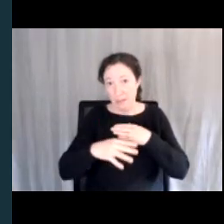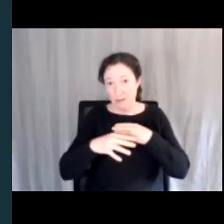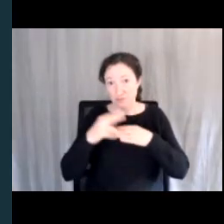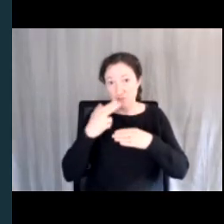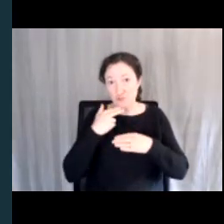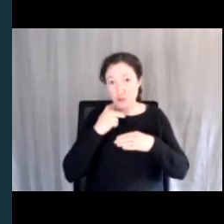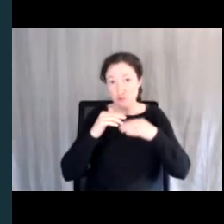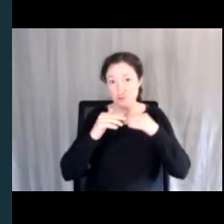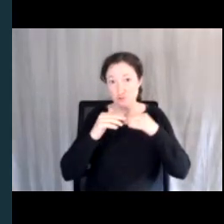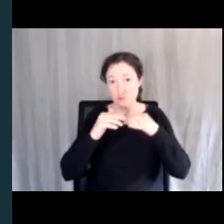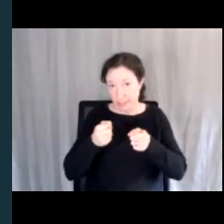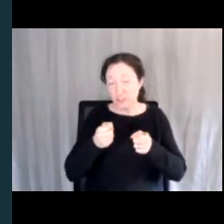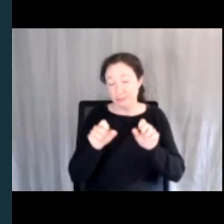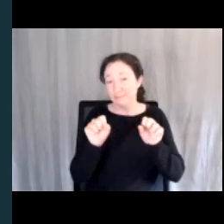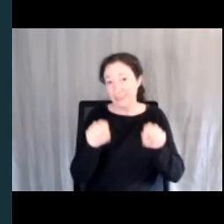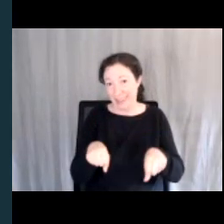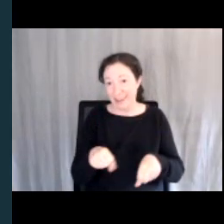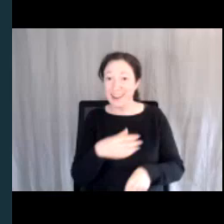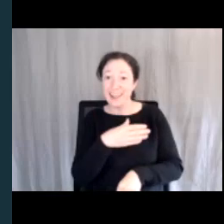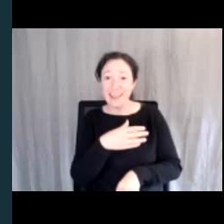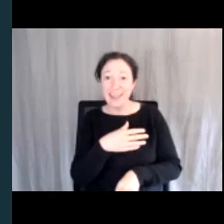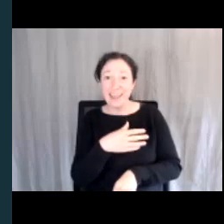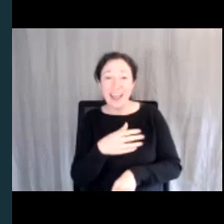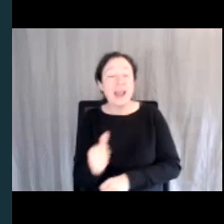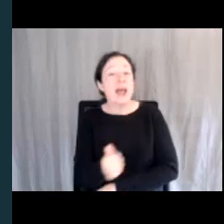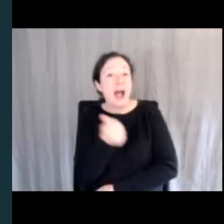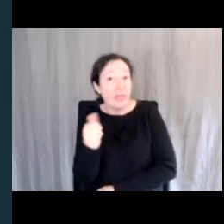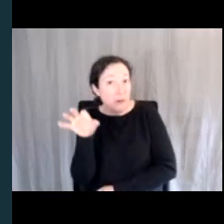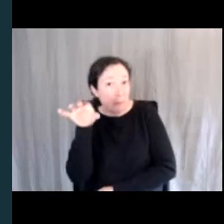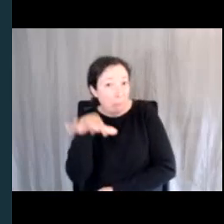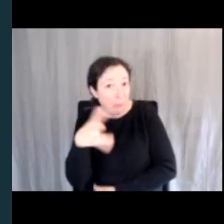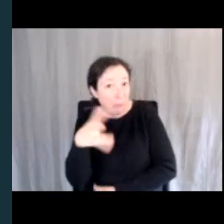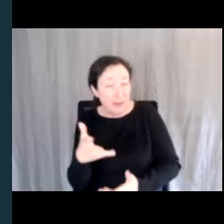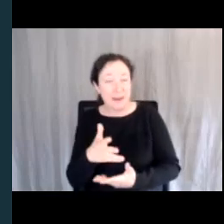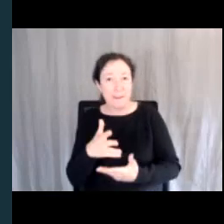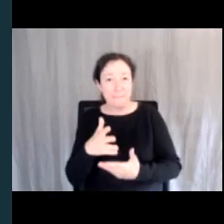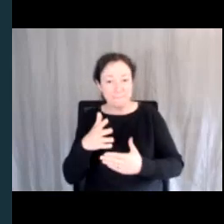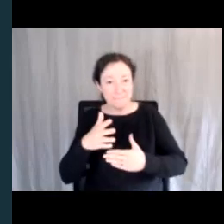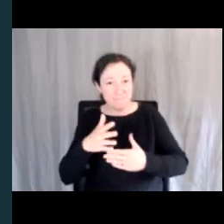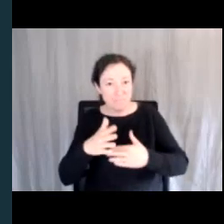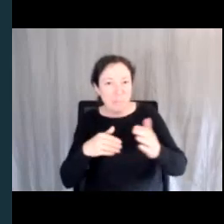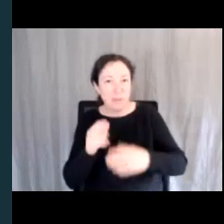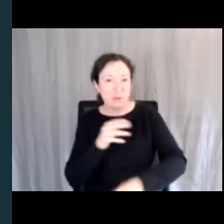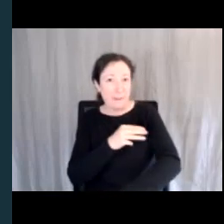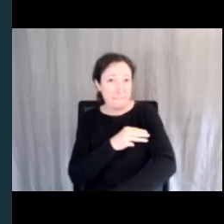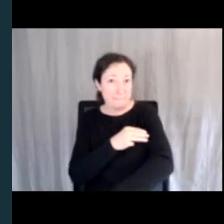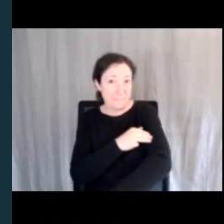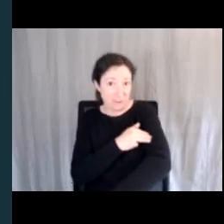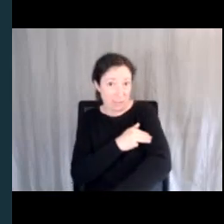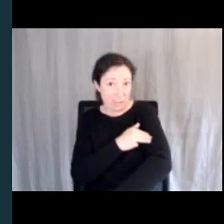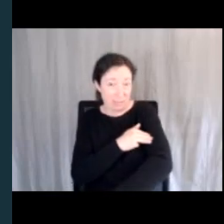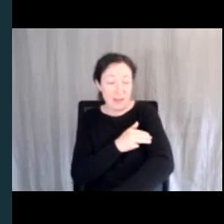Also build muscle. So we know how much better we feel when we walk after a meal. Muscles use glucose completely independently